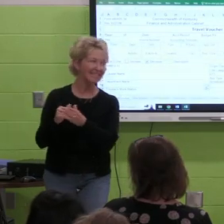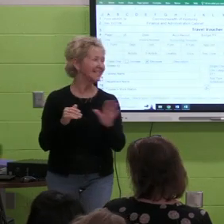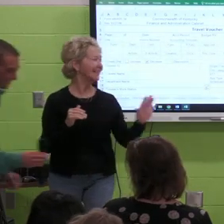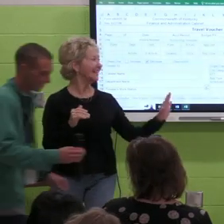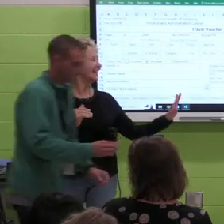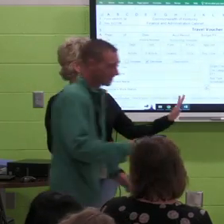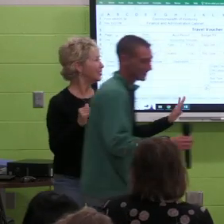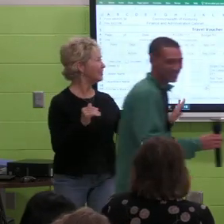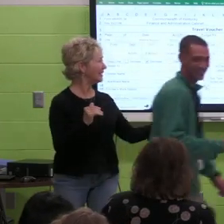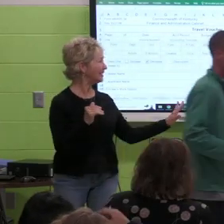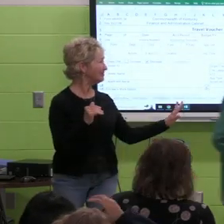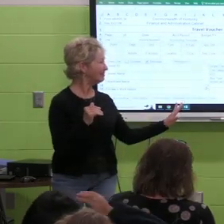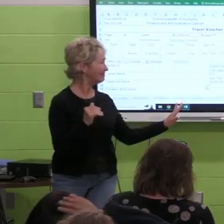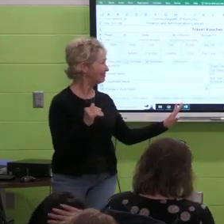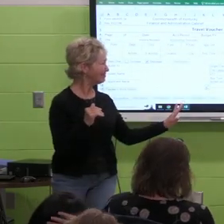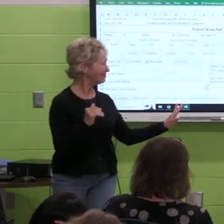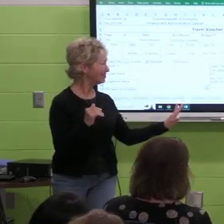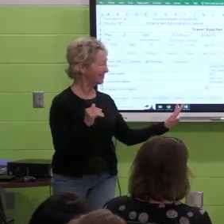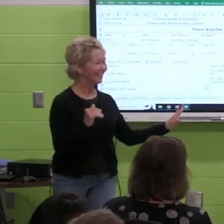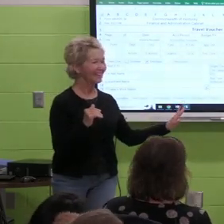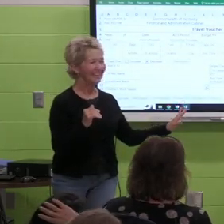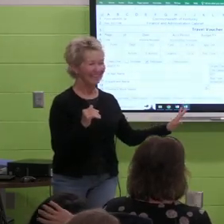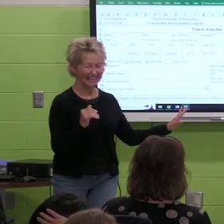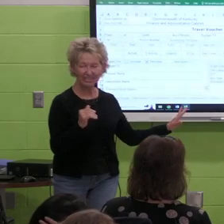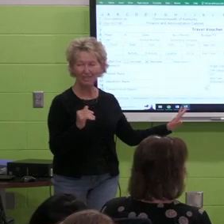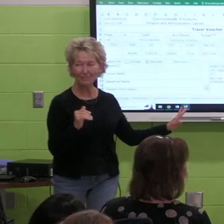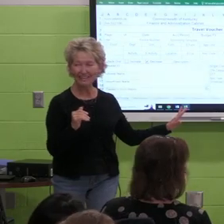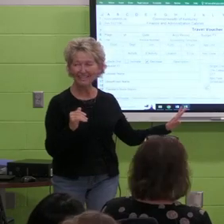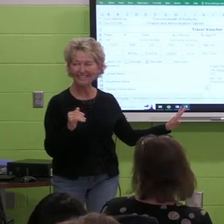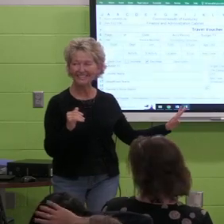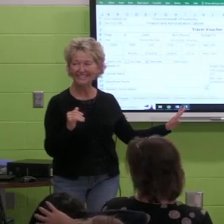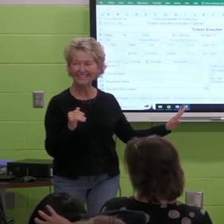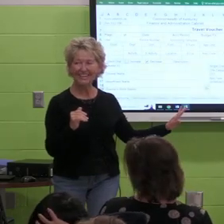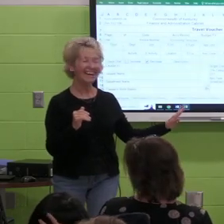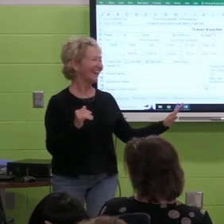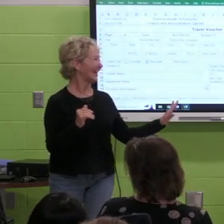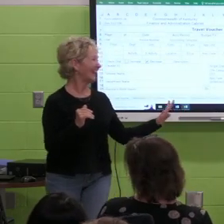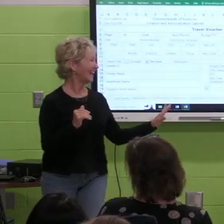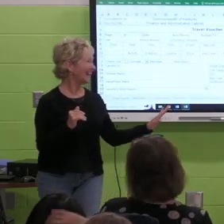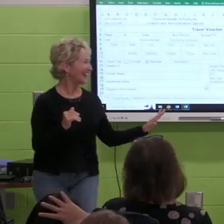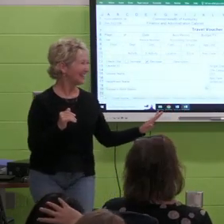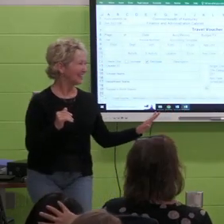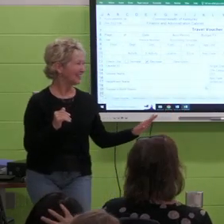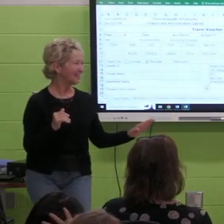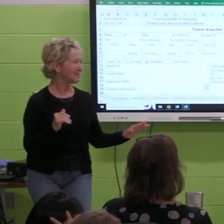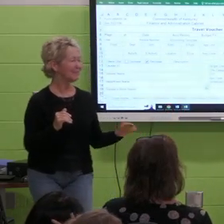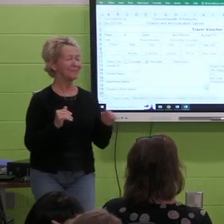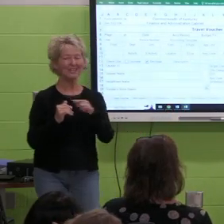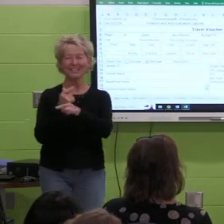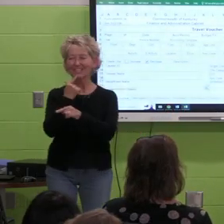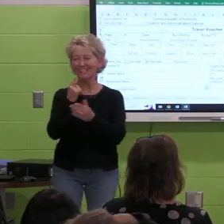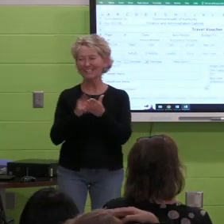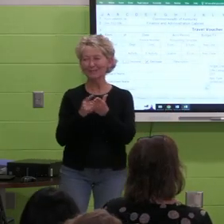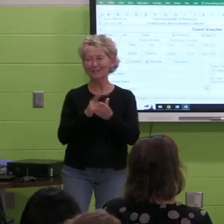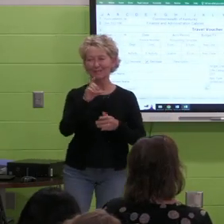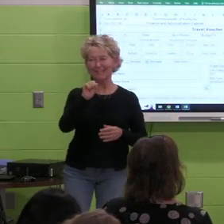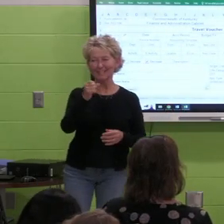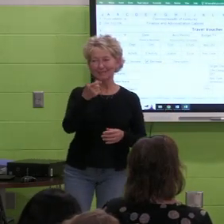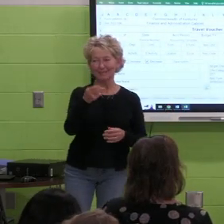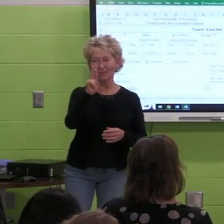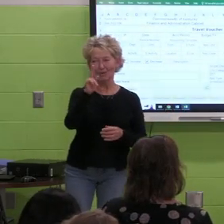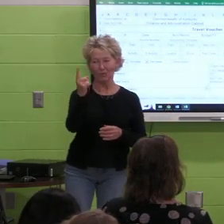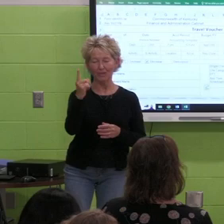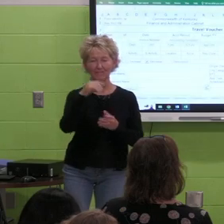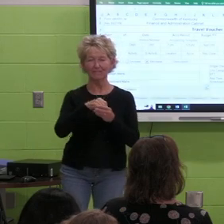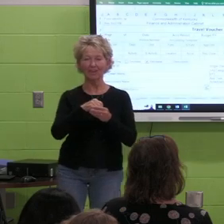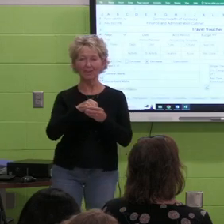goes she said that sometimes when there's spr1 that are involved in these documents so and